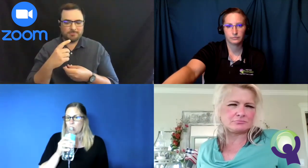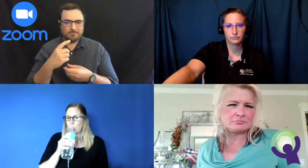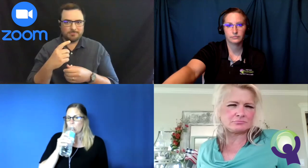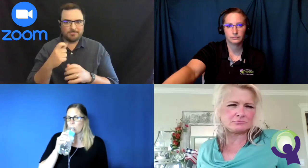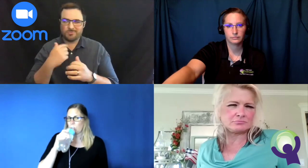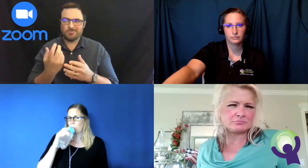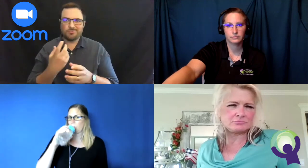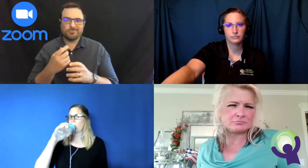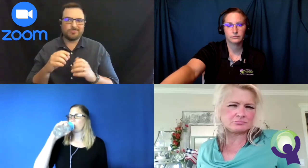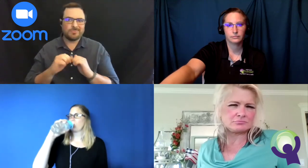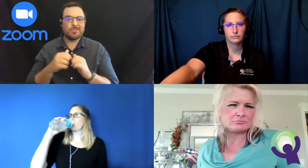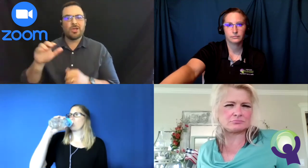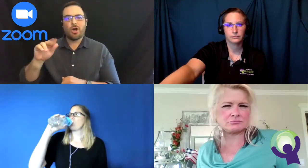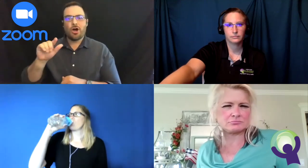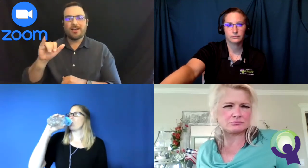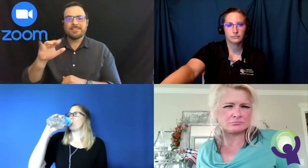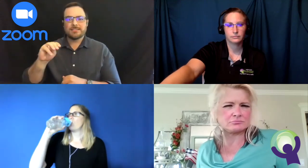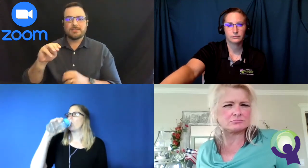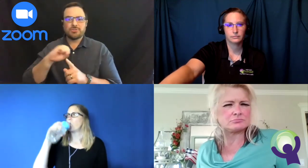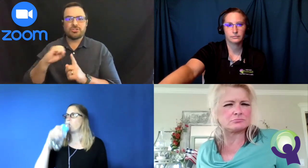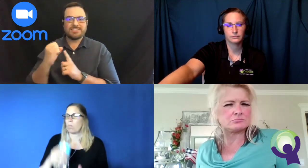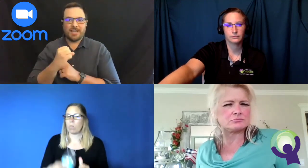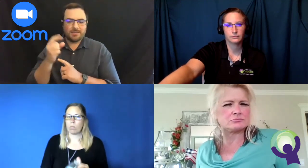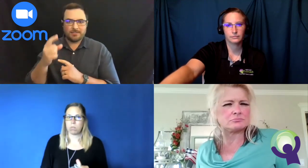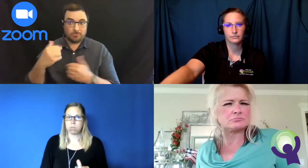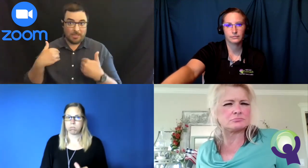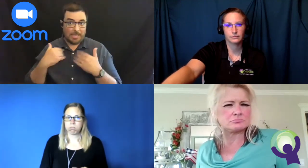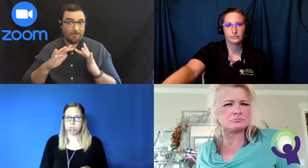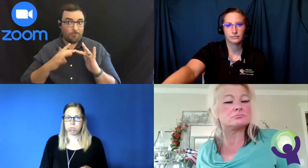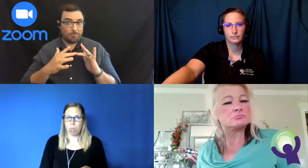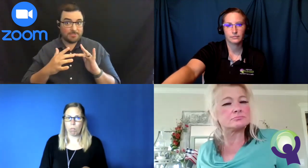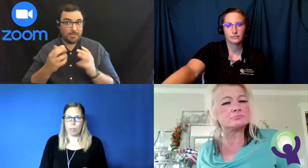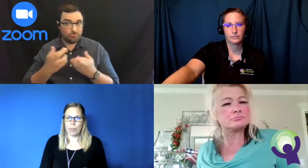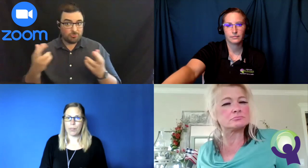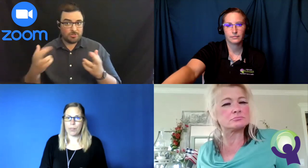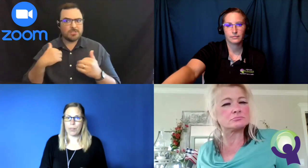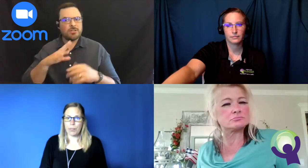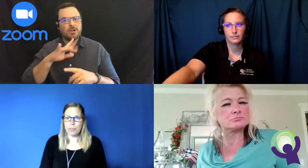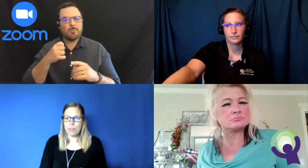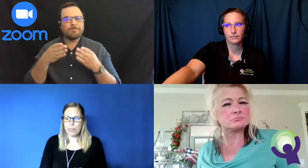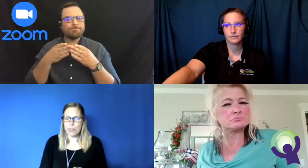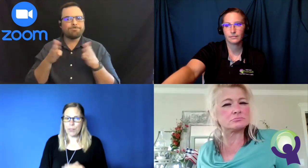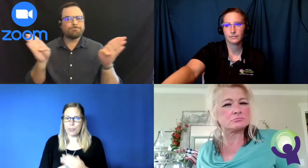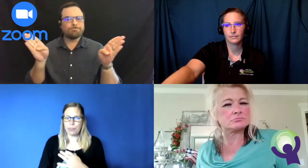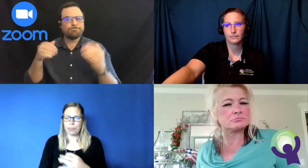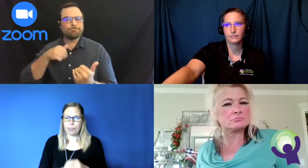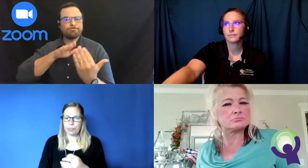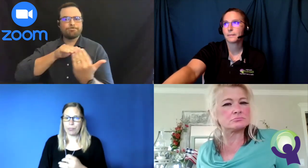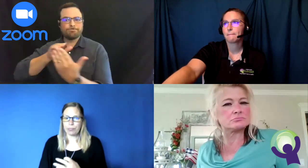you know do they have like website resources that just talk about sort of general--because like you said before if you've met once